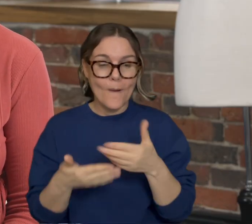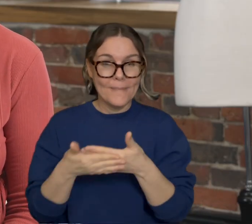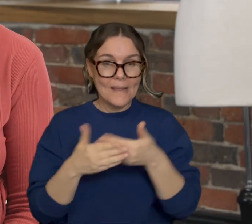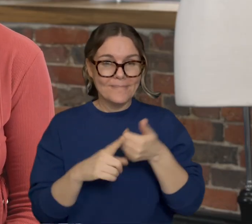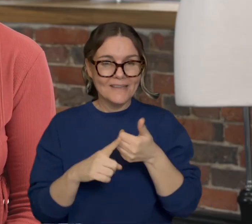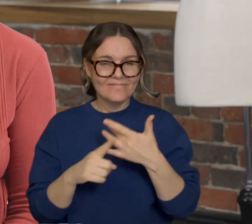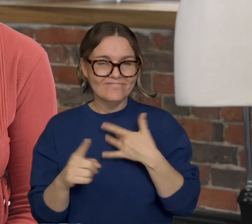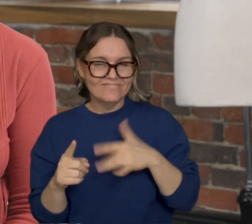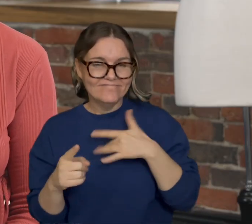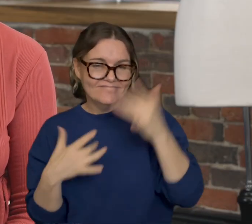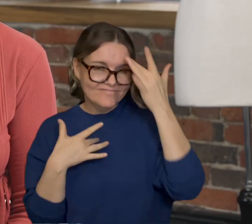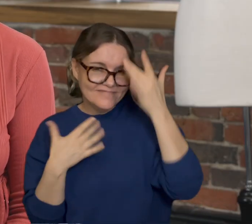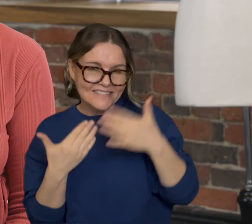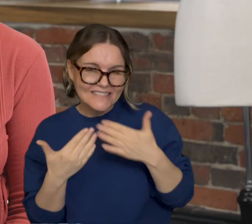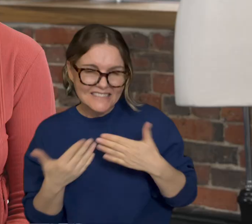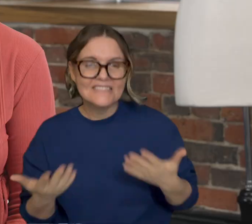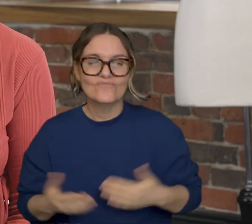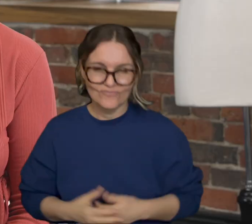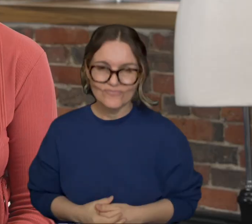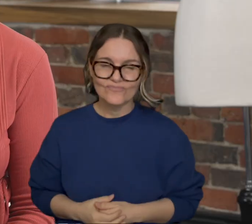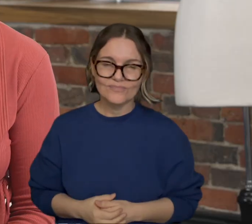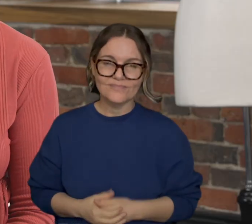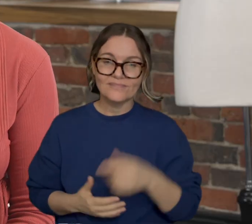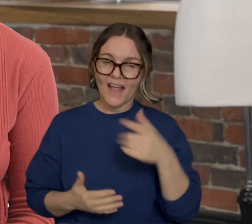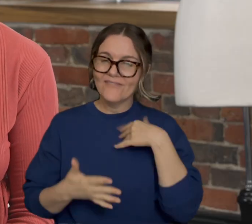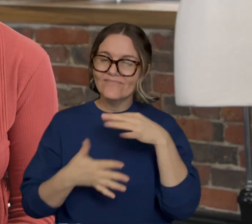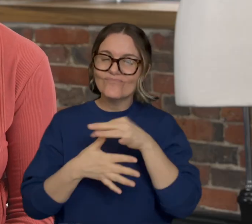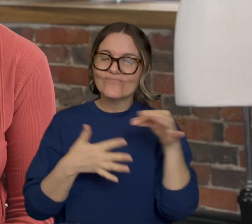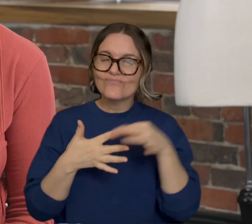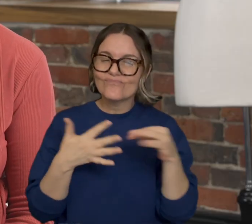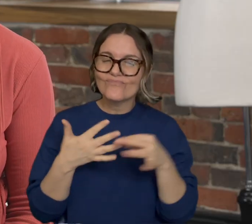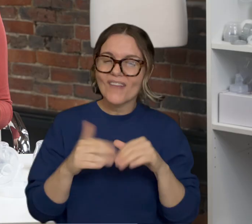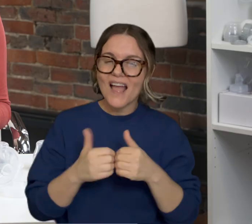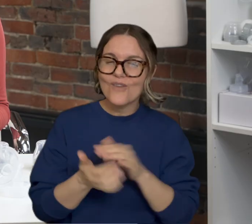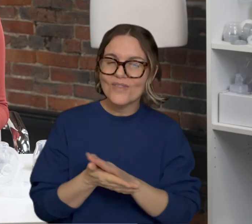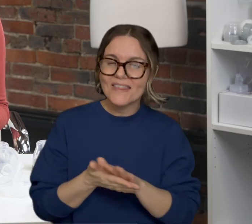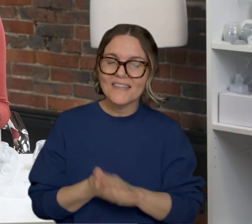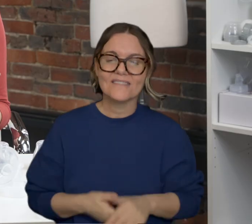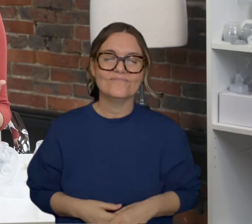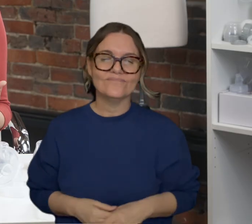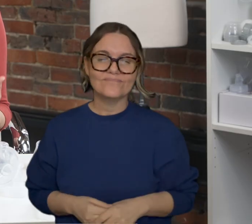old any babies born prematurely or anyone with a sensitive immune system the cleaning options